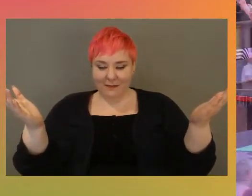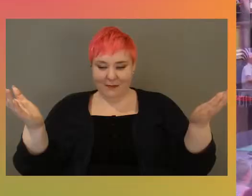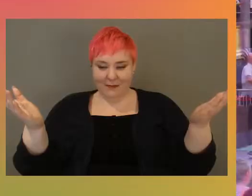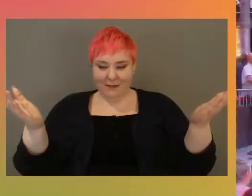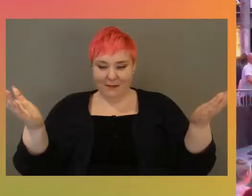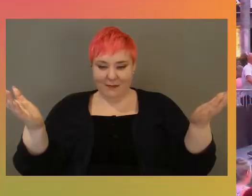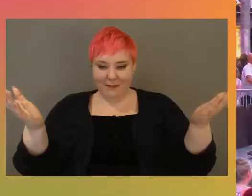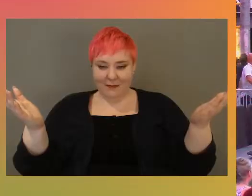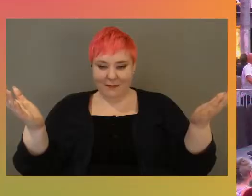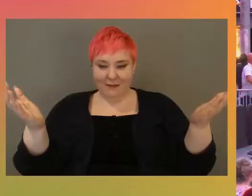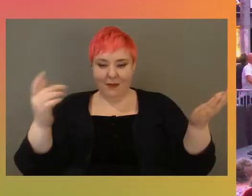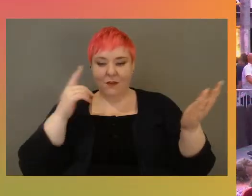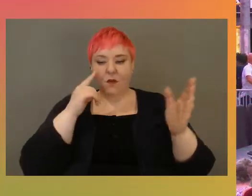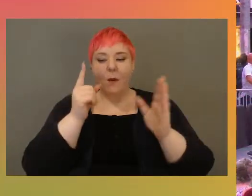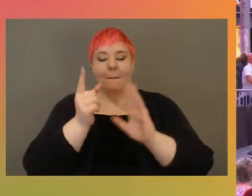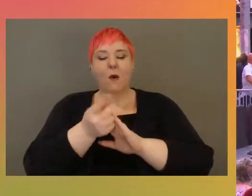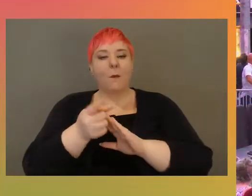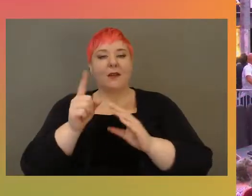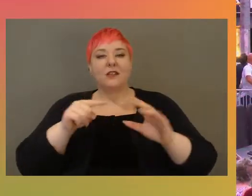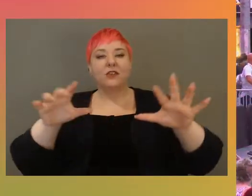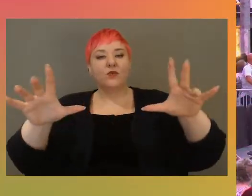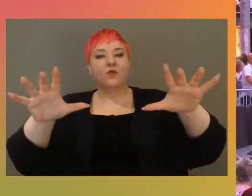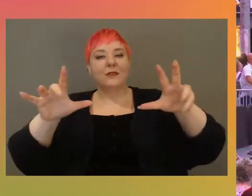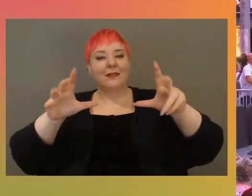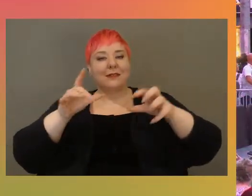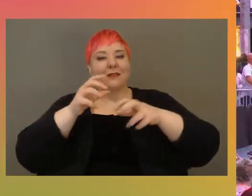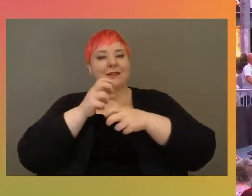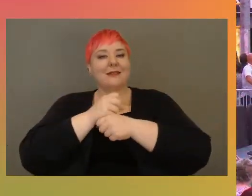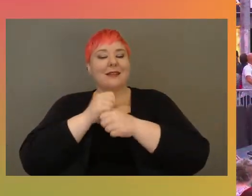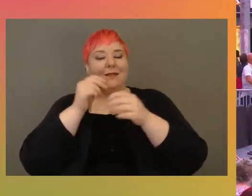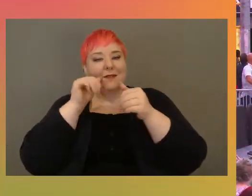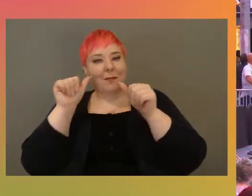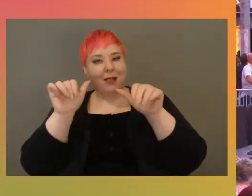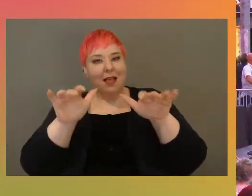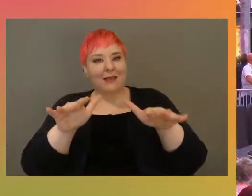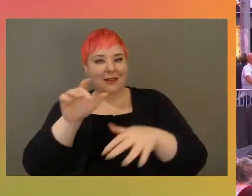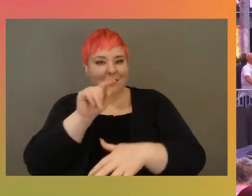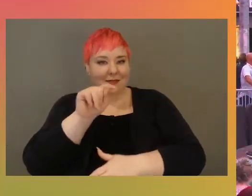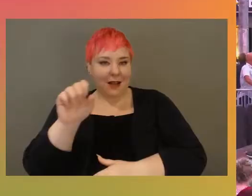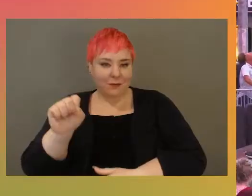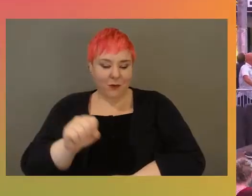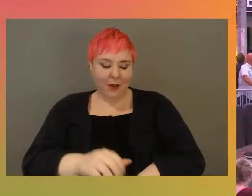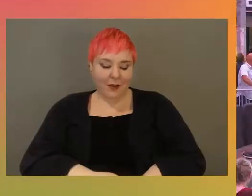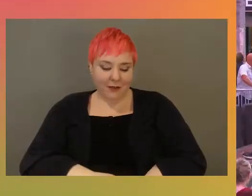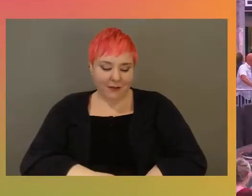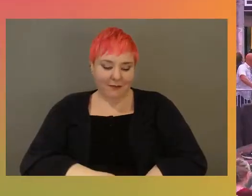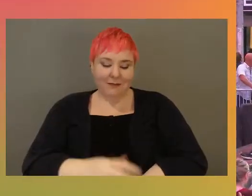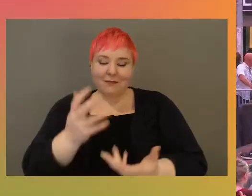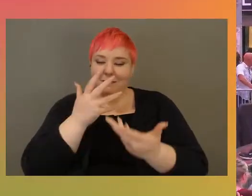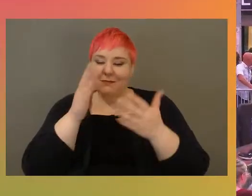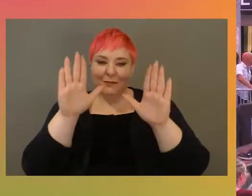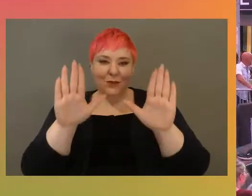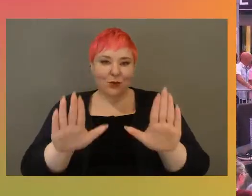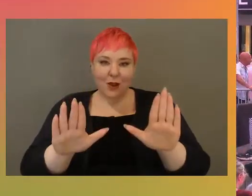HANDS LIKE THIS.